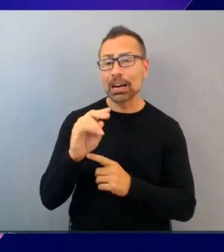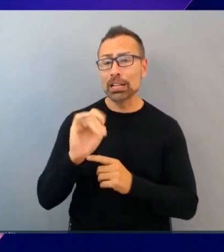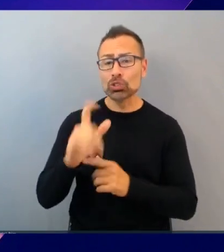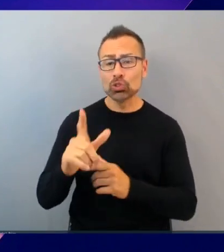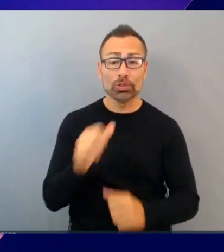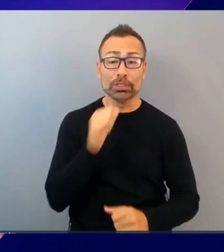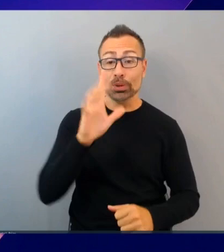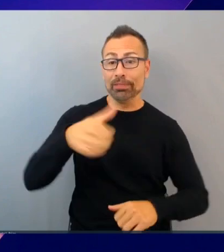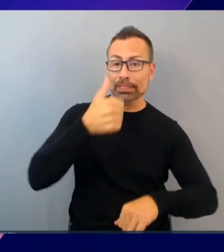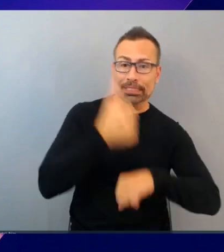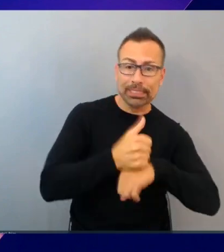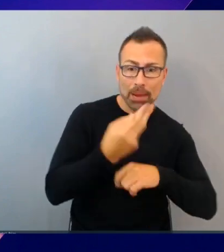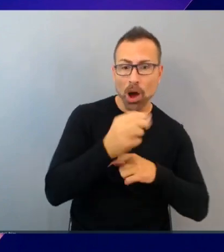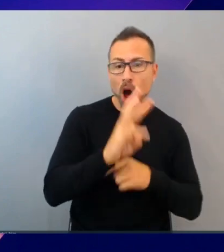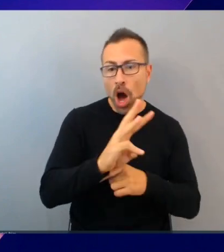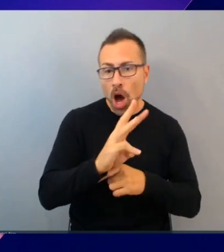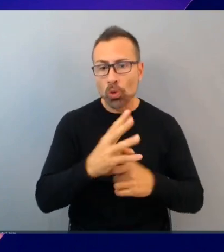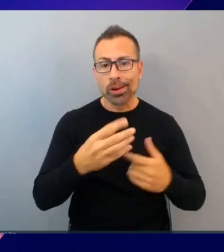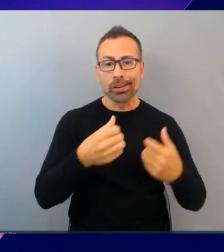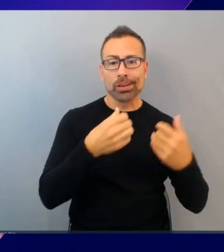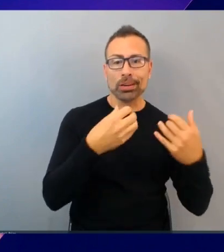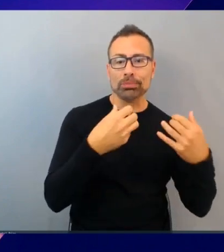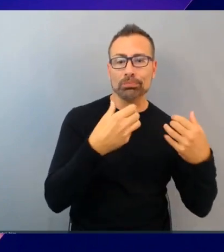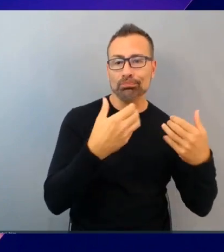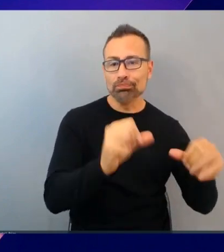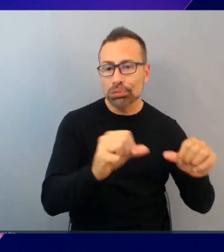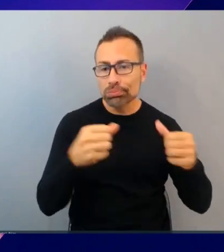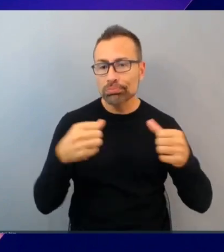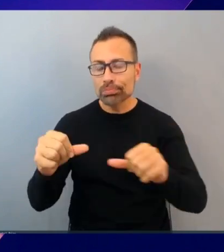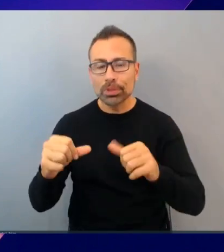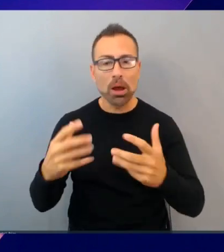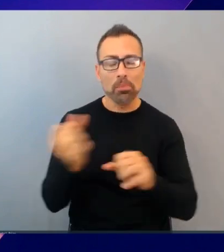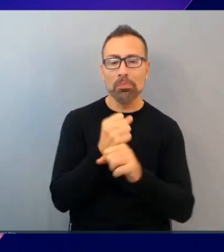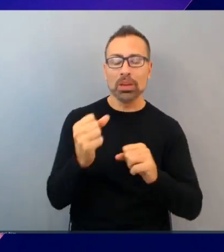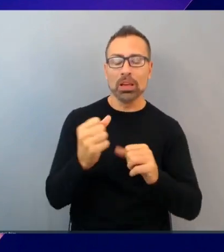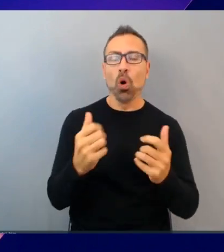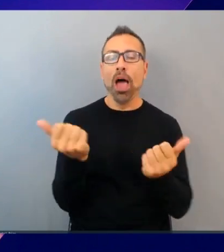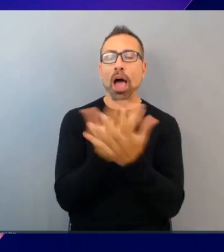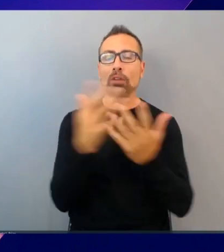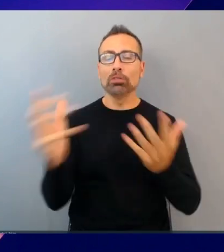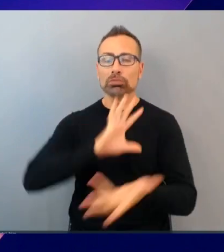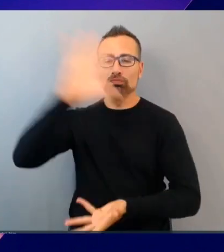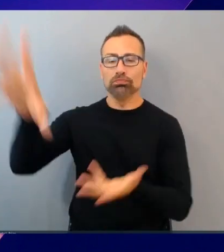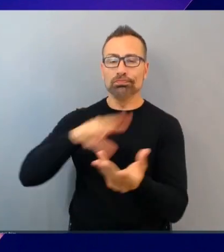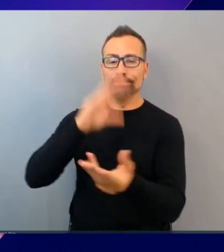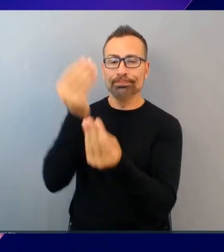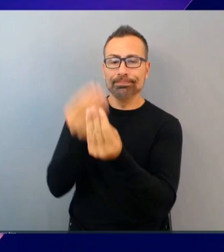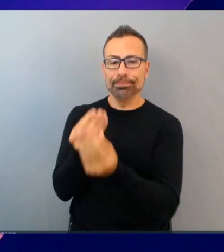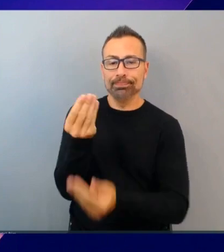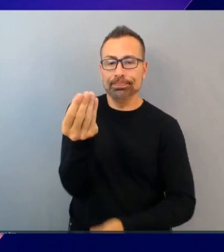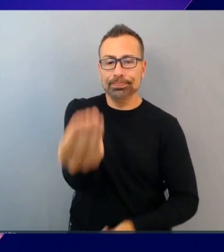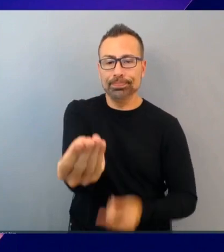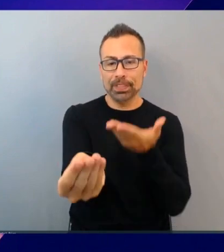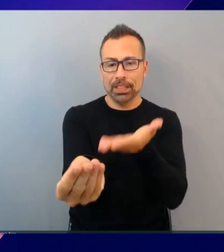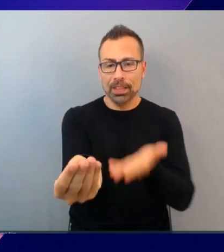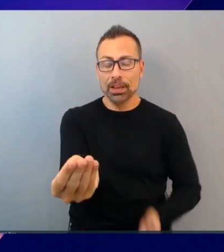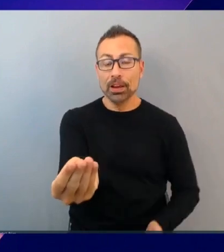and make it all work together, it comes all sort of, ready to go for you. There's environments ready to go in the AWS console. You can really focus on